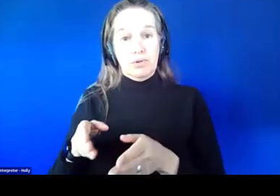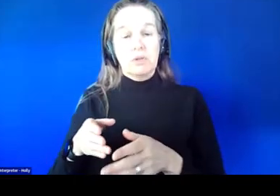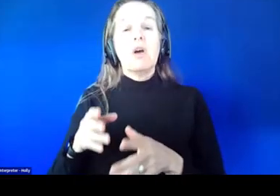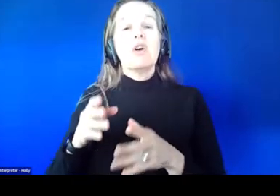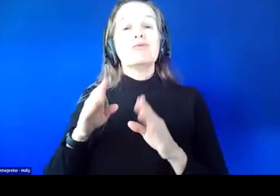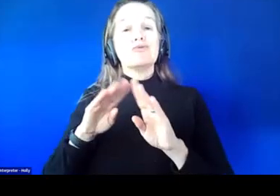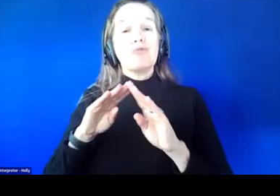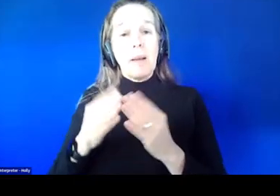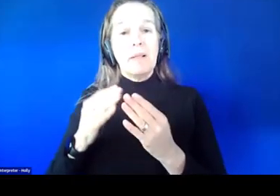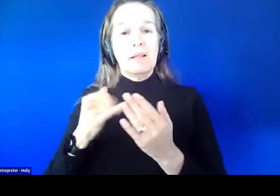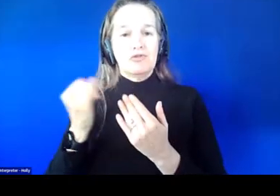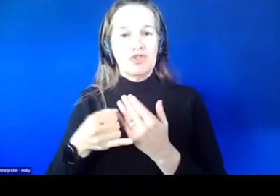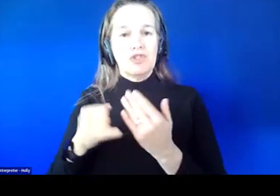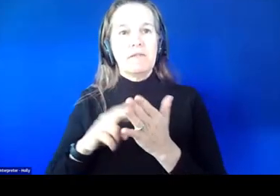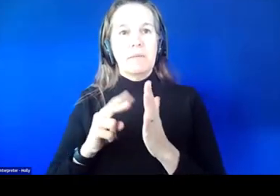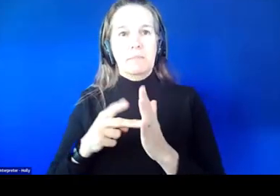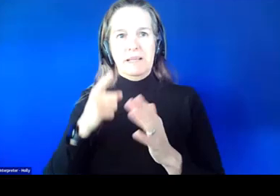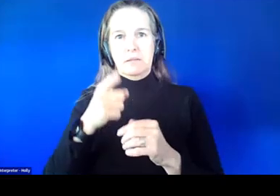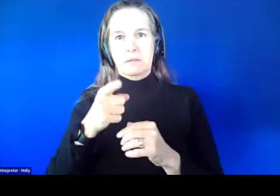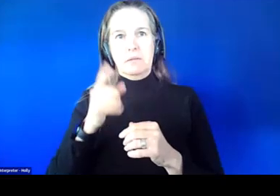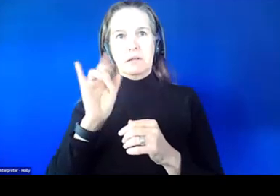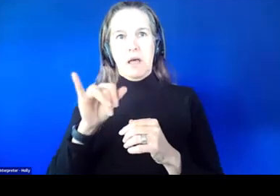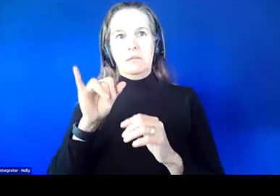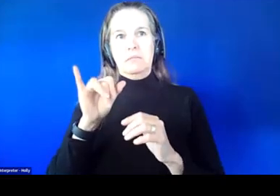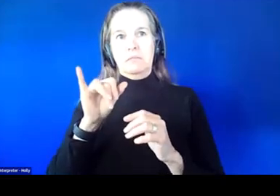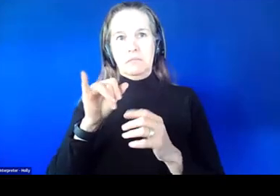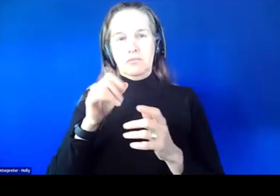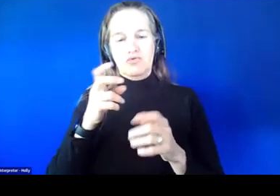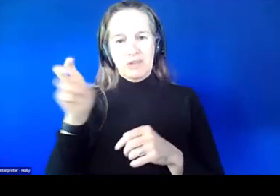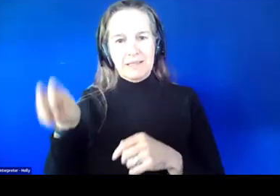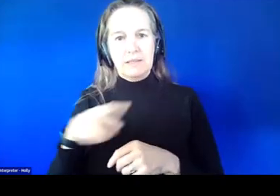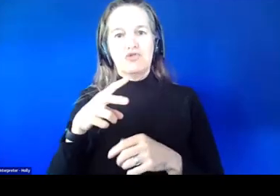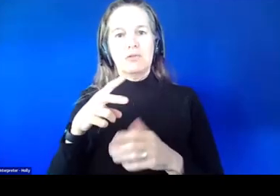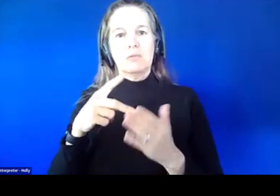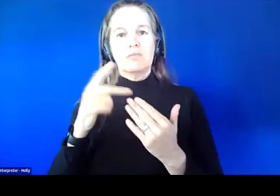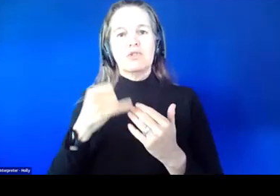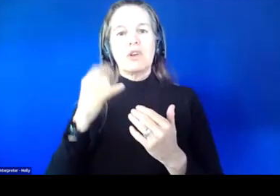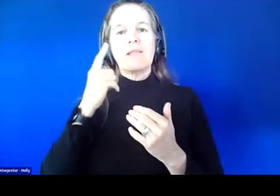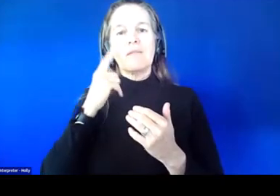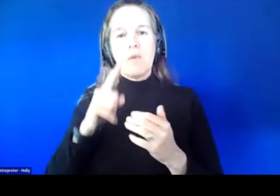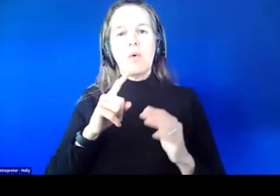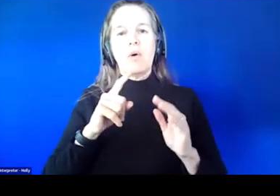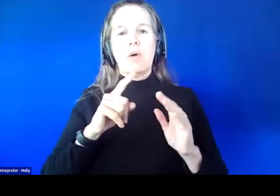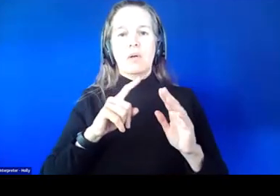Rebalancing Demonstration Project that focuses on aiding tribal nations and bringing elders and relatives